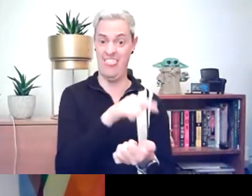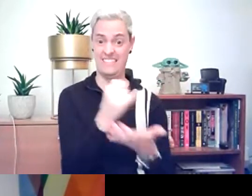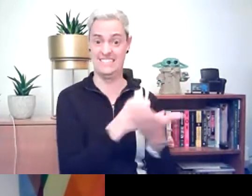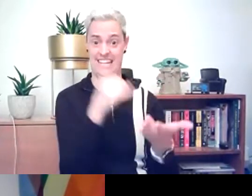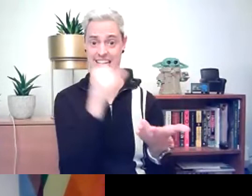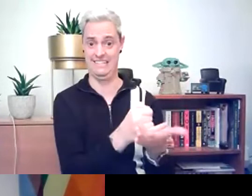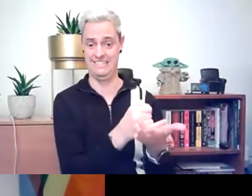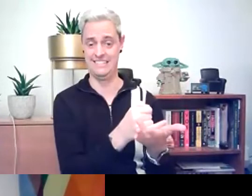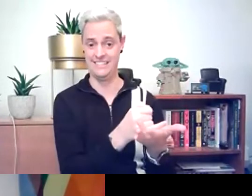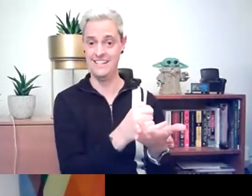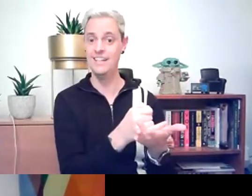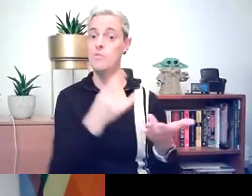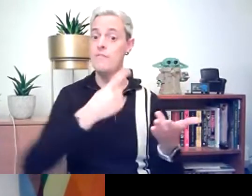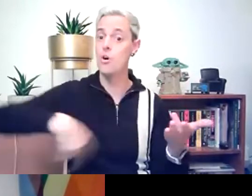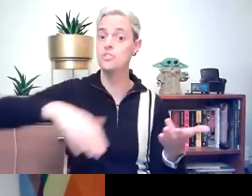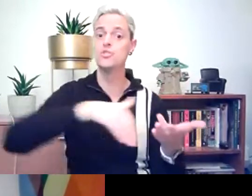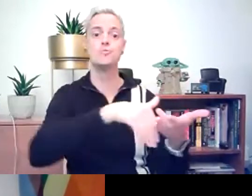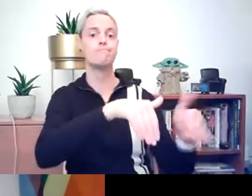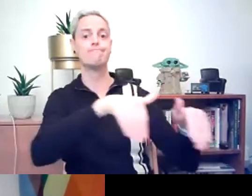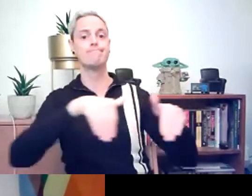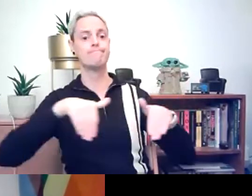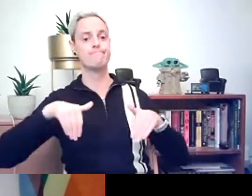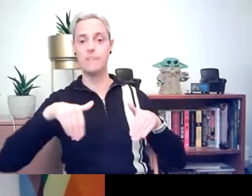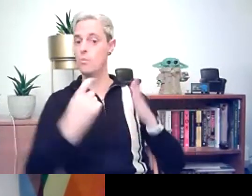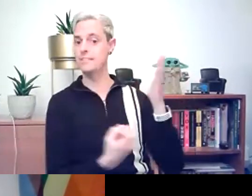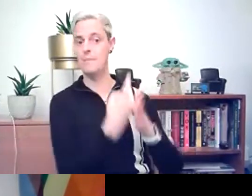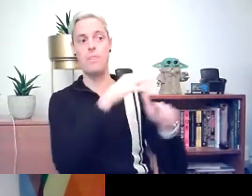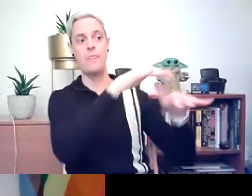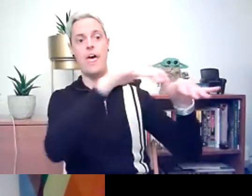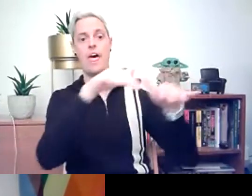back from that I went to not engage with things that are happening around us to look after